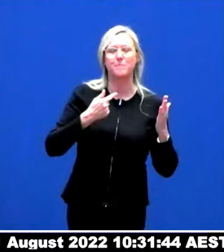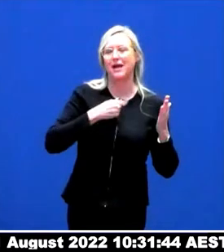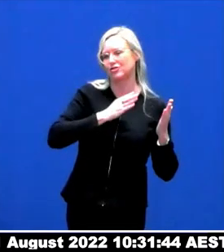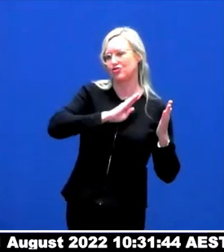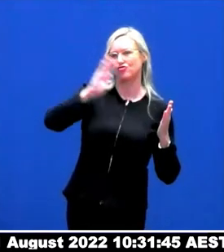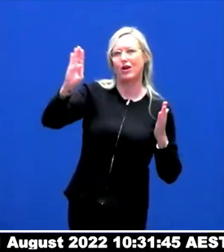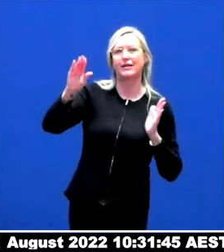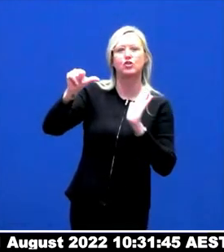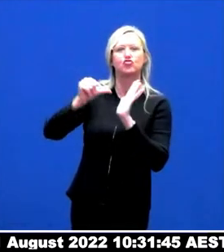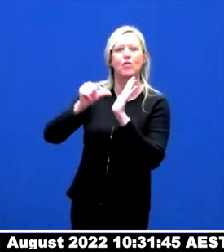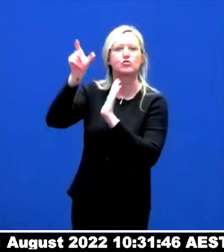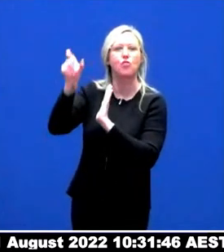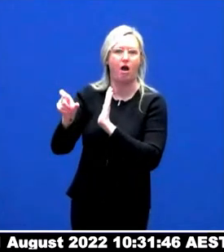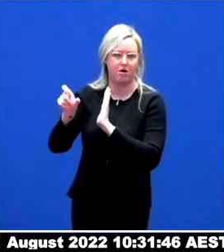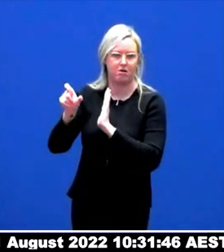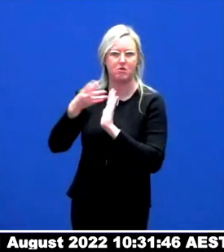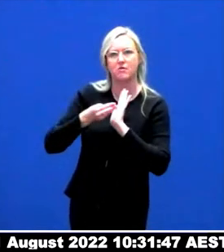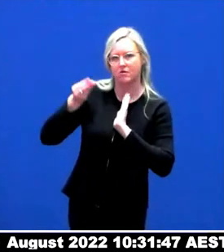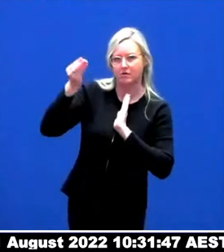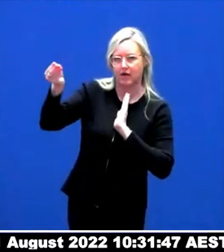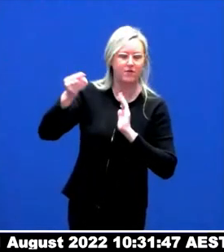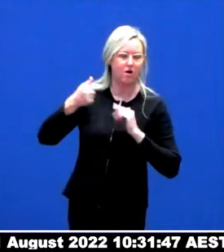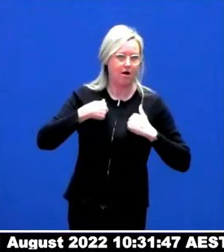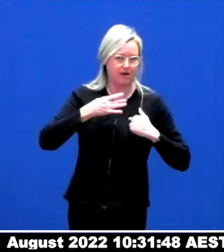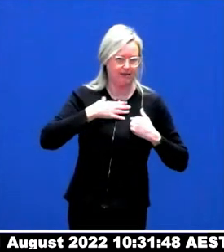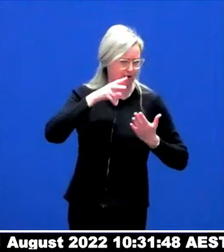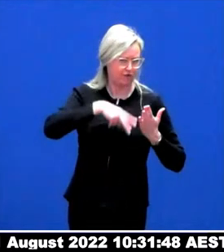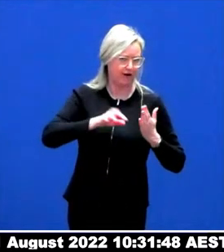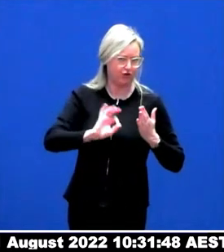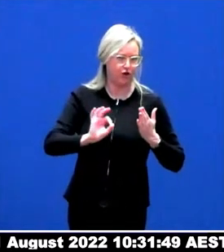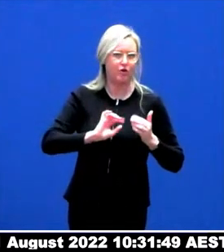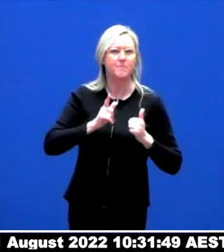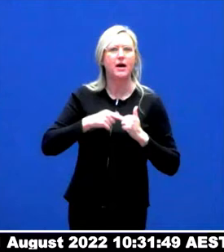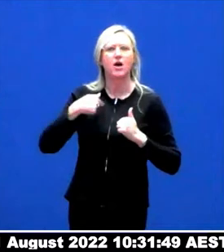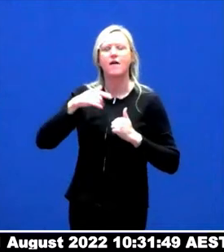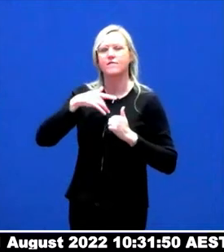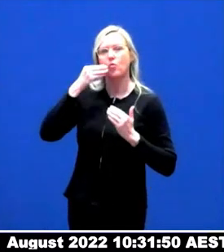so I won't see it, although my understanding is that that will be publicly released in